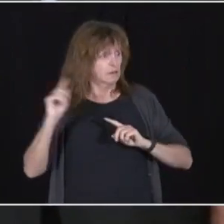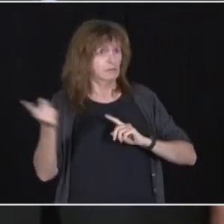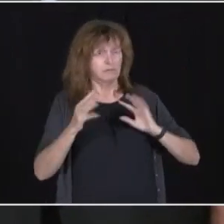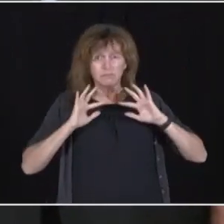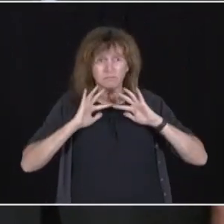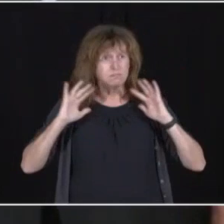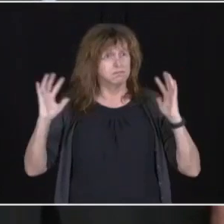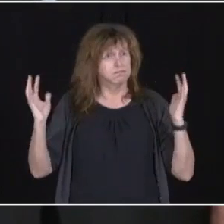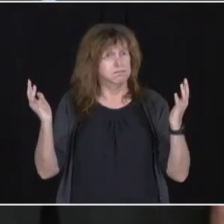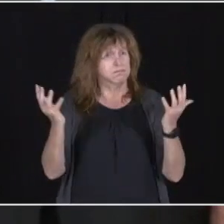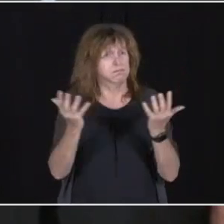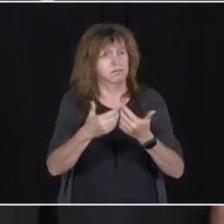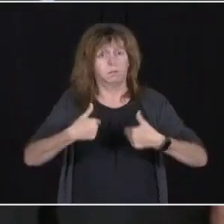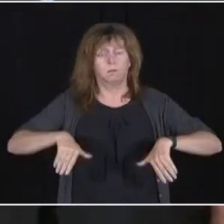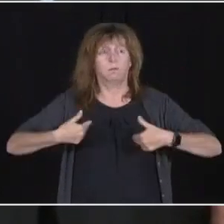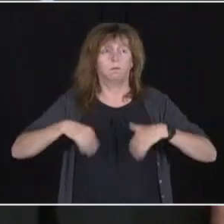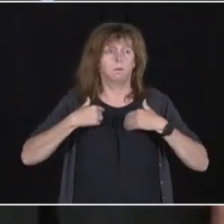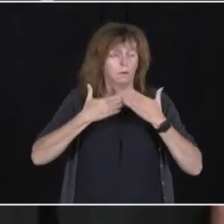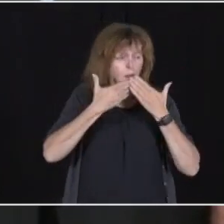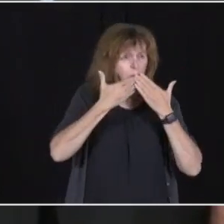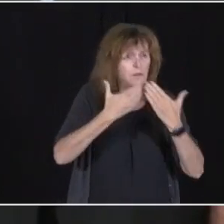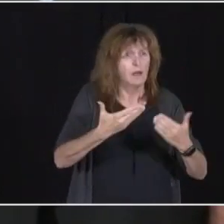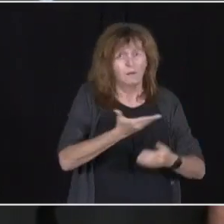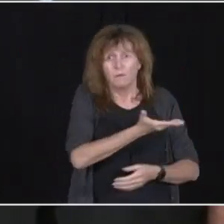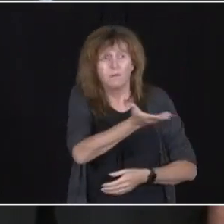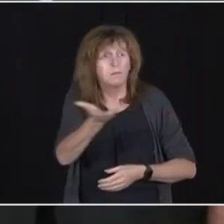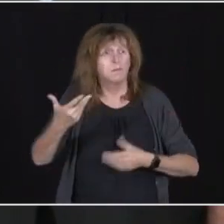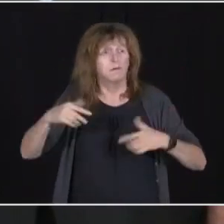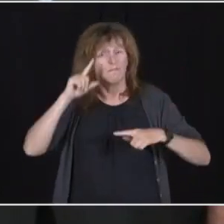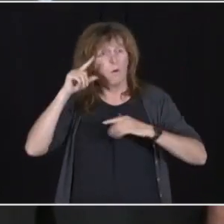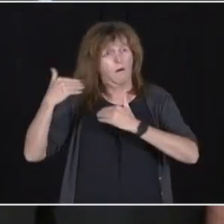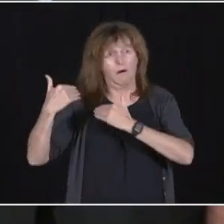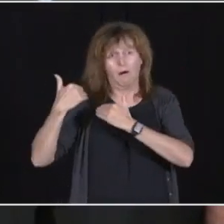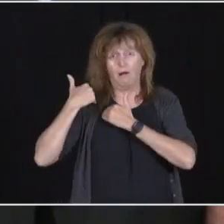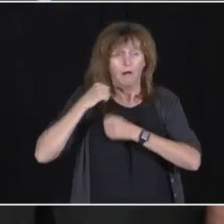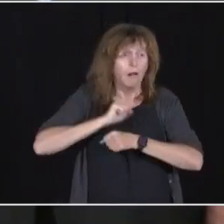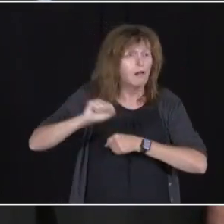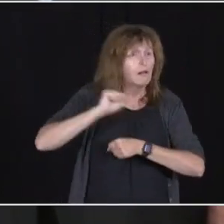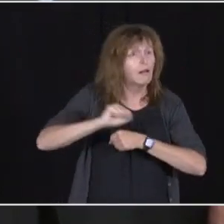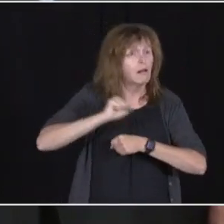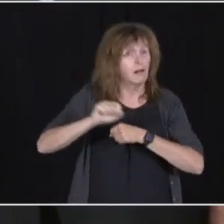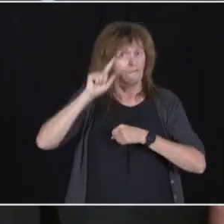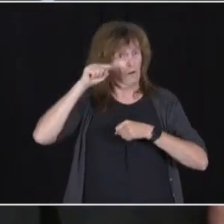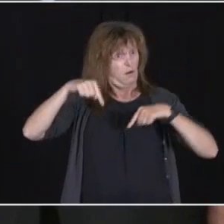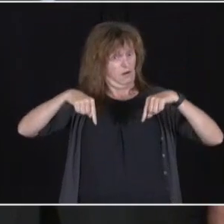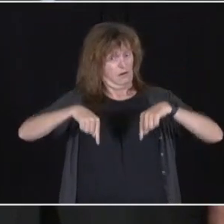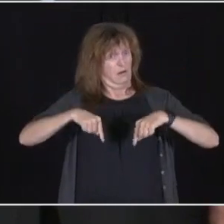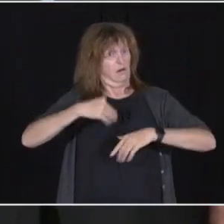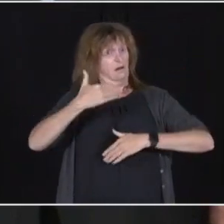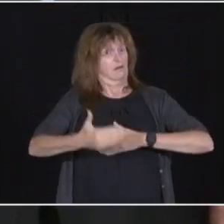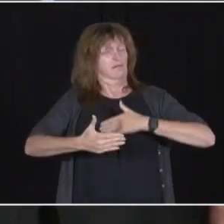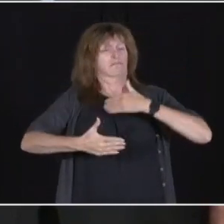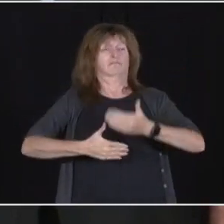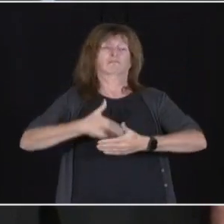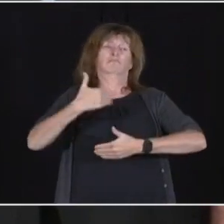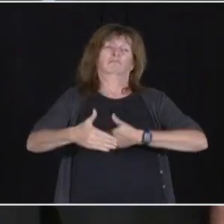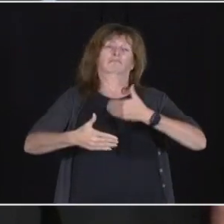sincerely thank the clerk, the deputy clerk, the Sergeant at arms, procedure will stop, support staff and protective services of the legislate of assembly further tirelessly